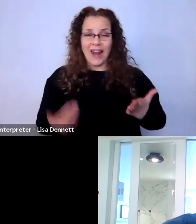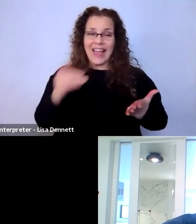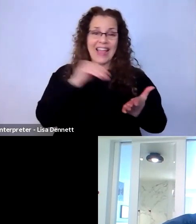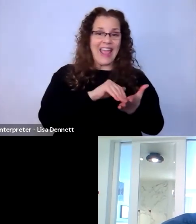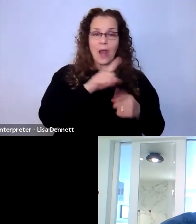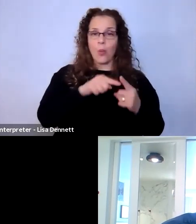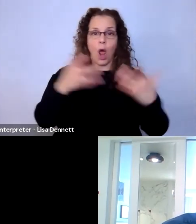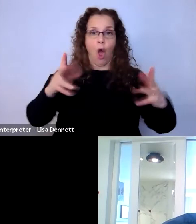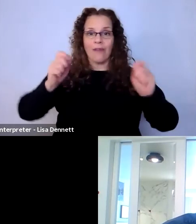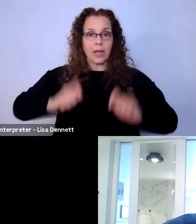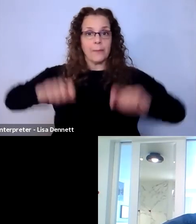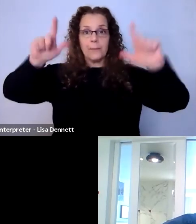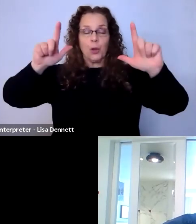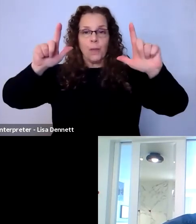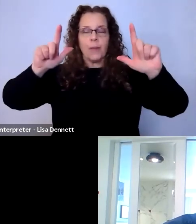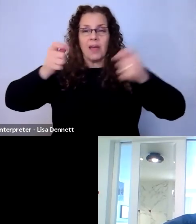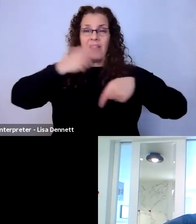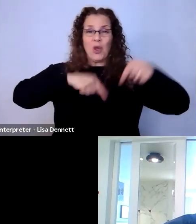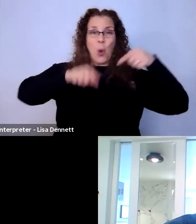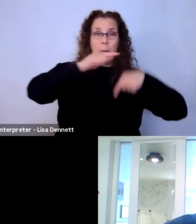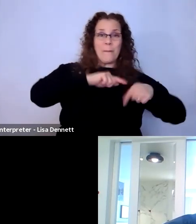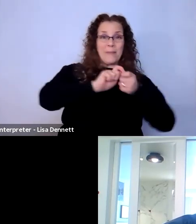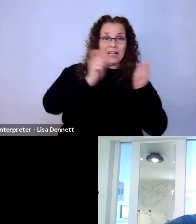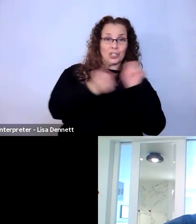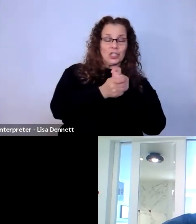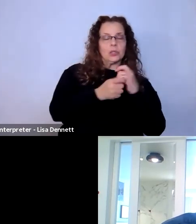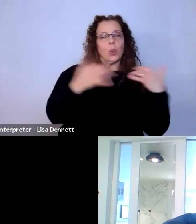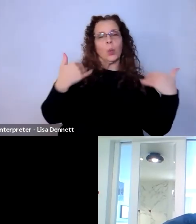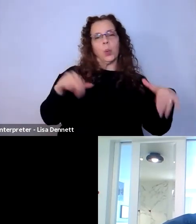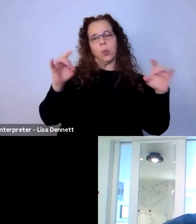So there's enough tooling out there now through test automation there's enough